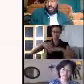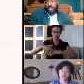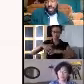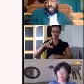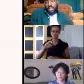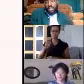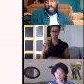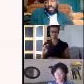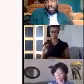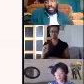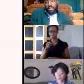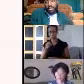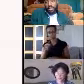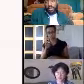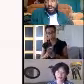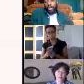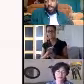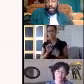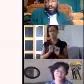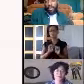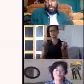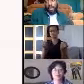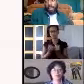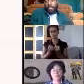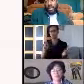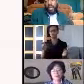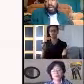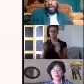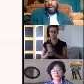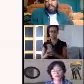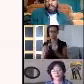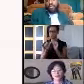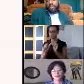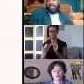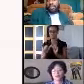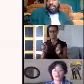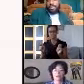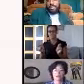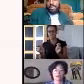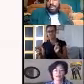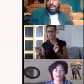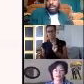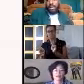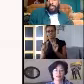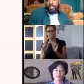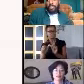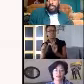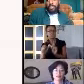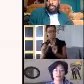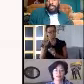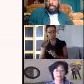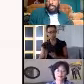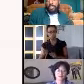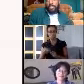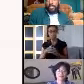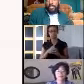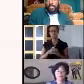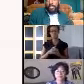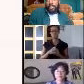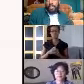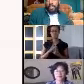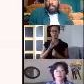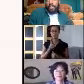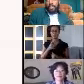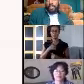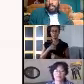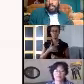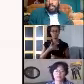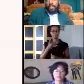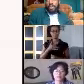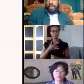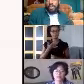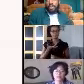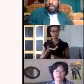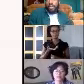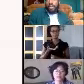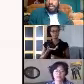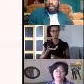change that needs to be that is an ongoing thing but I definitely think that there's